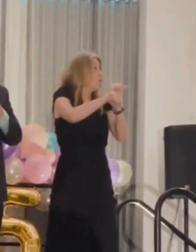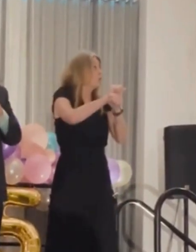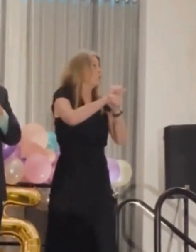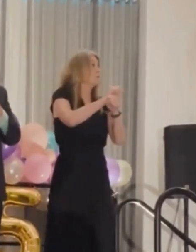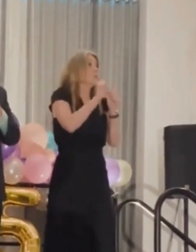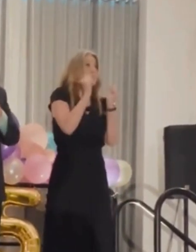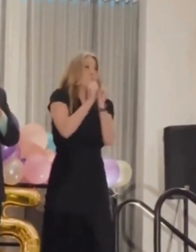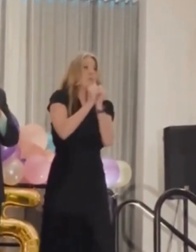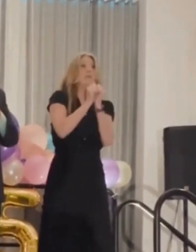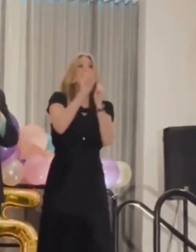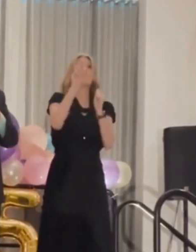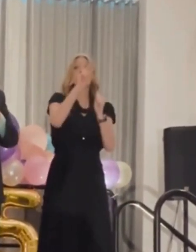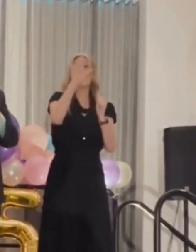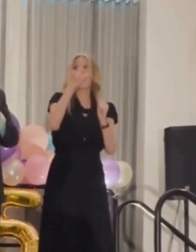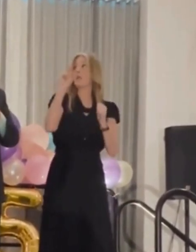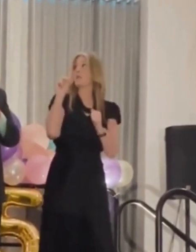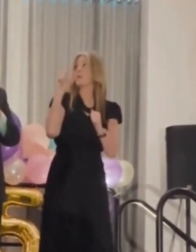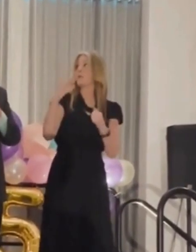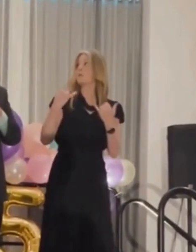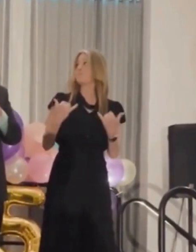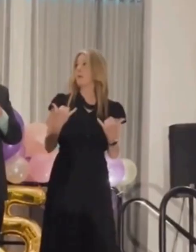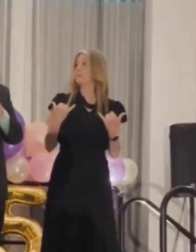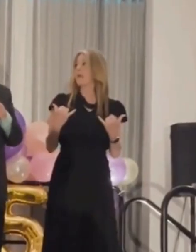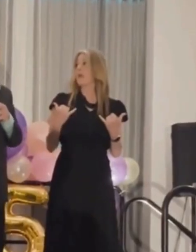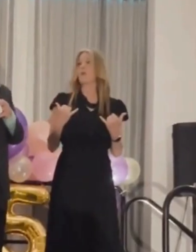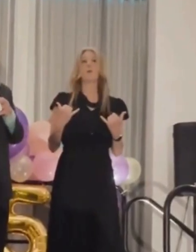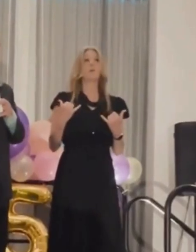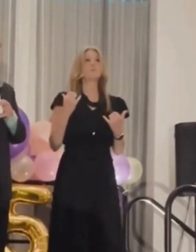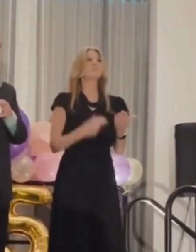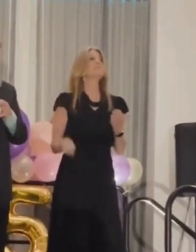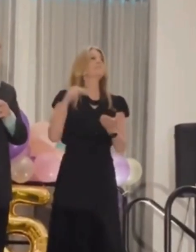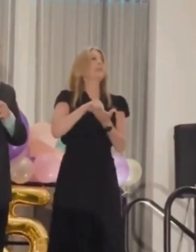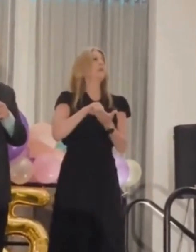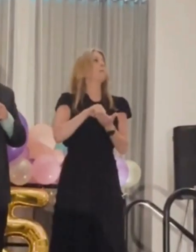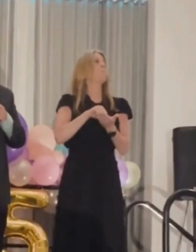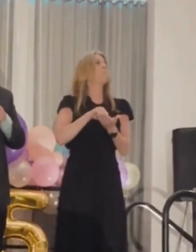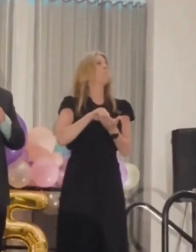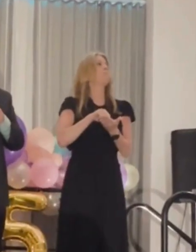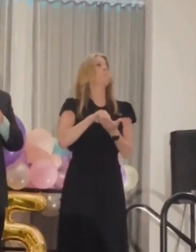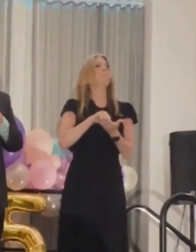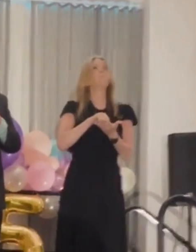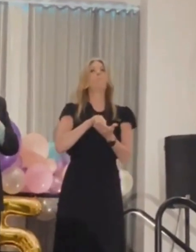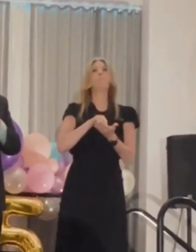with Relay North Carolina right now in any way, can you please stand up. [Noises from the audience as people stand.]